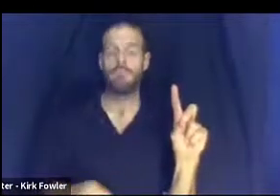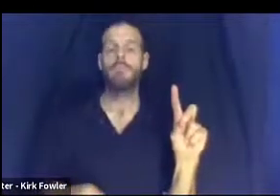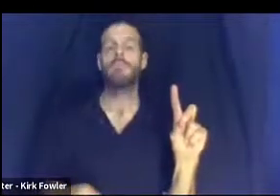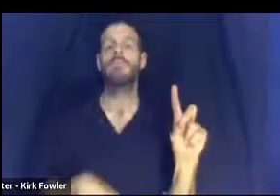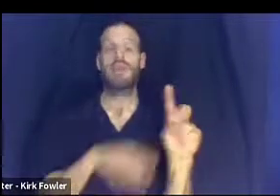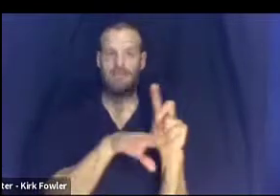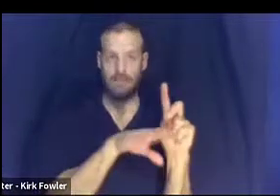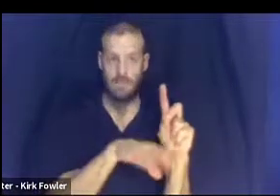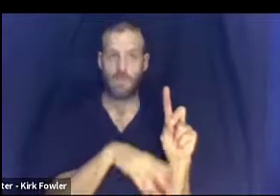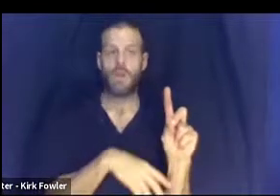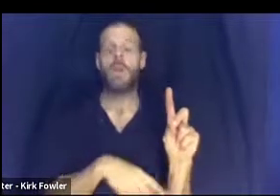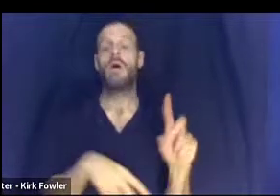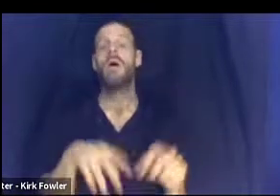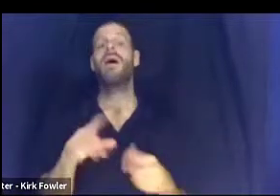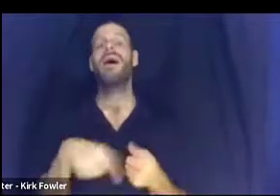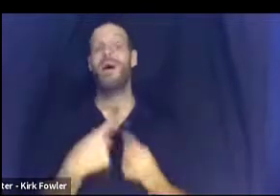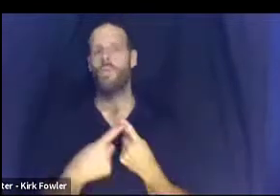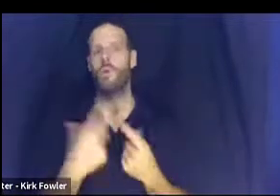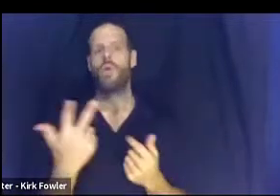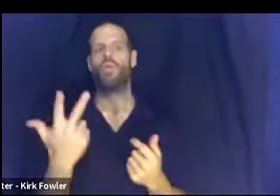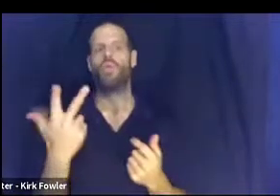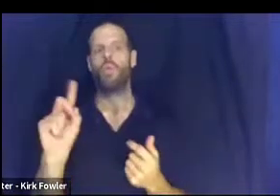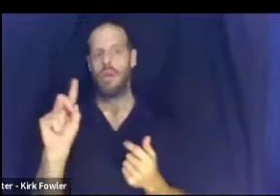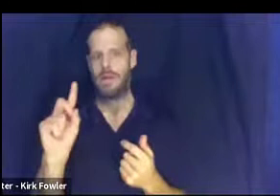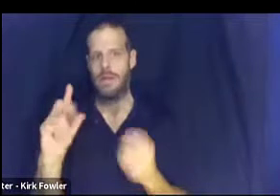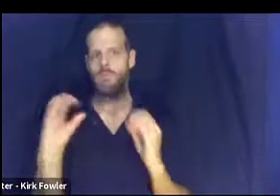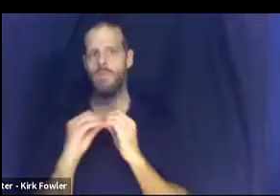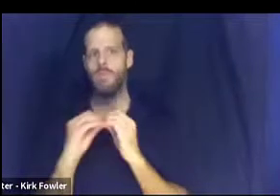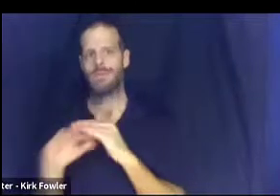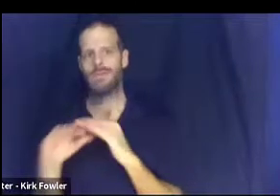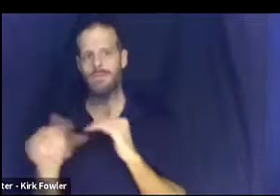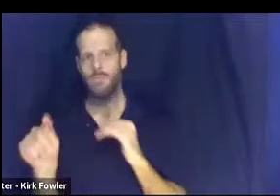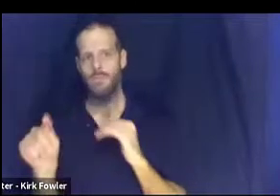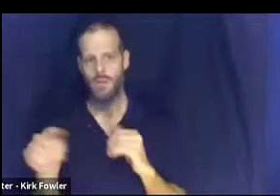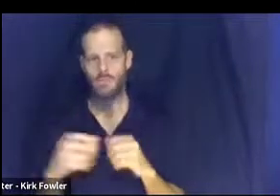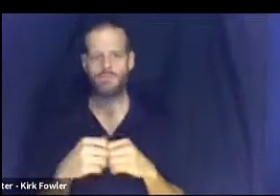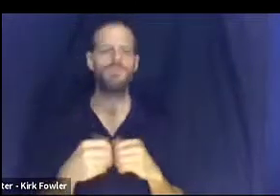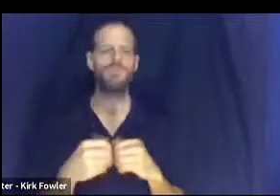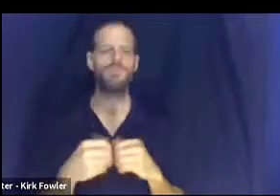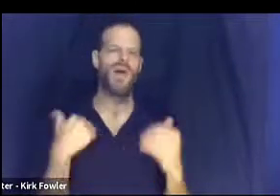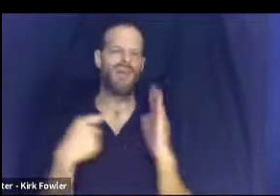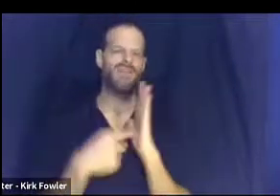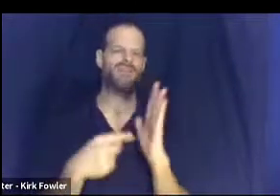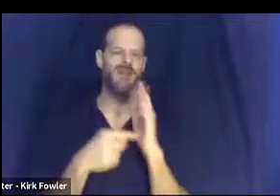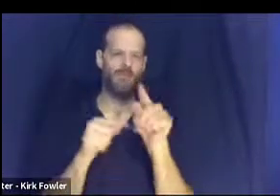and when the 3D system is accessible. So, we have these examples of his 3D system,